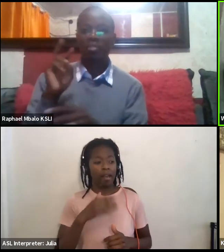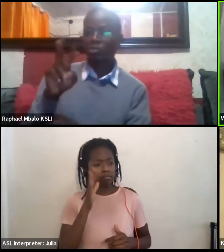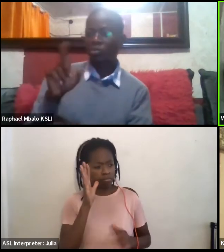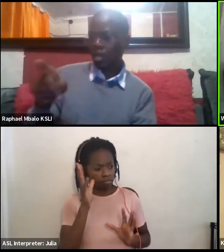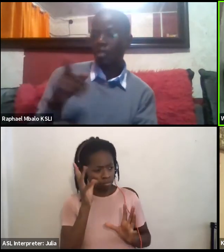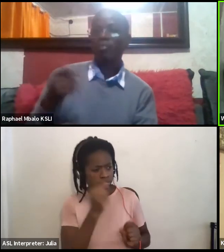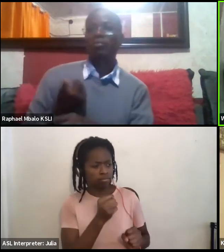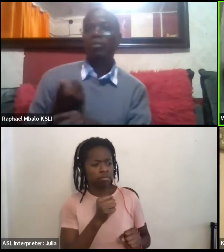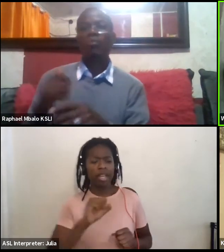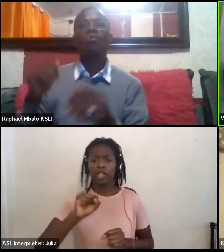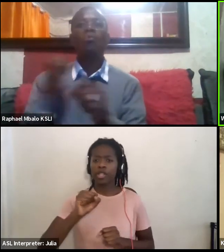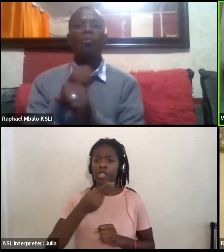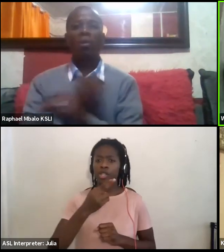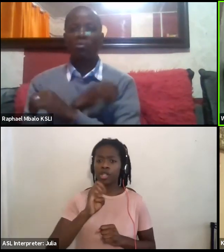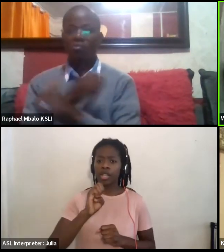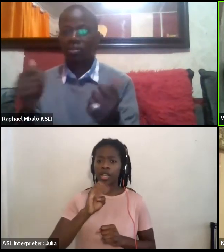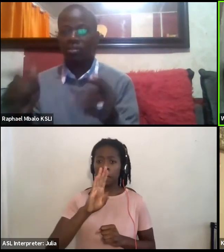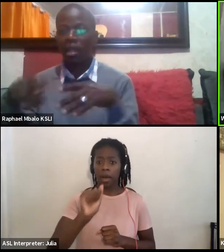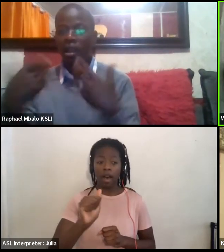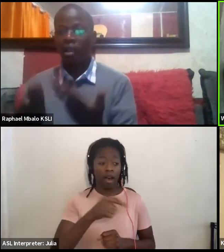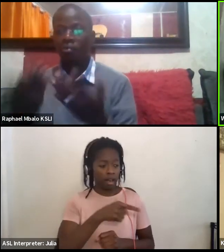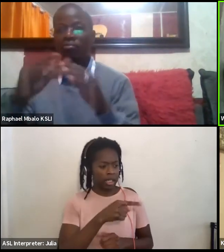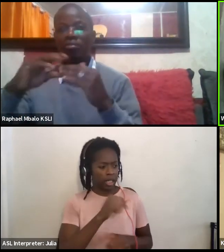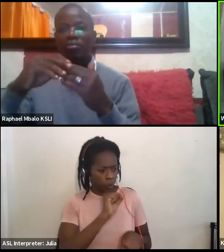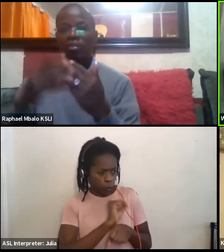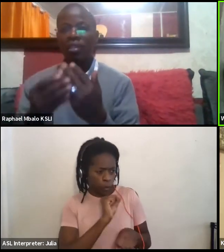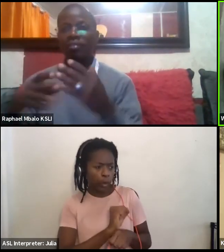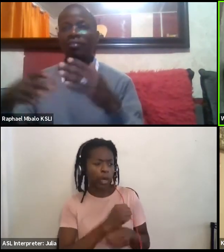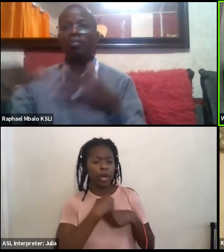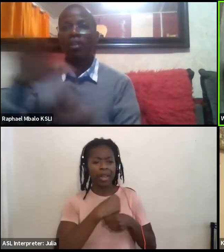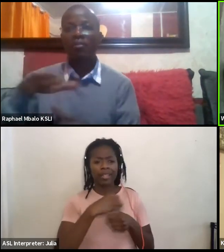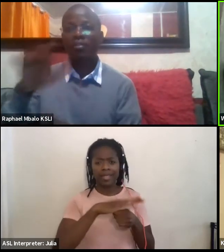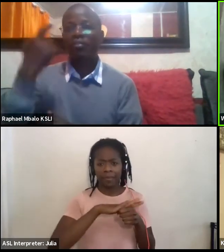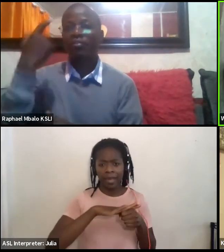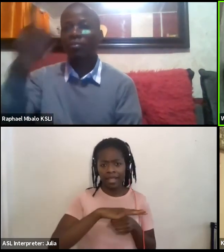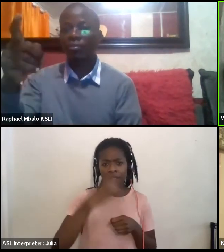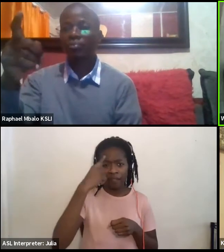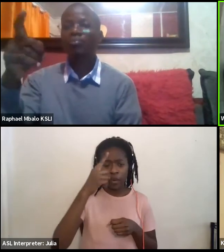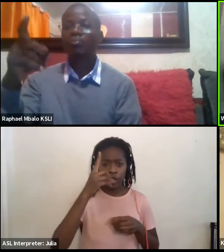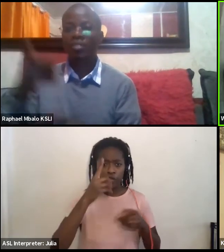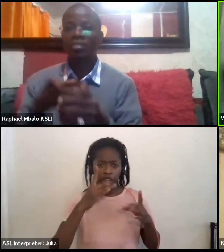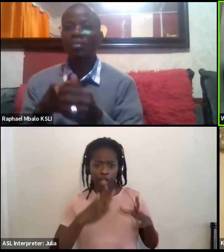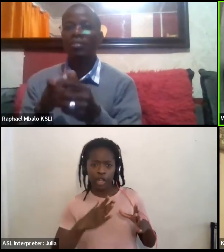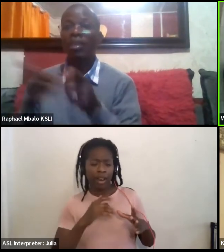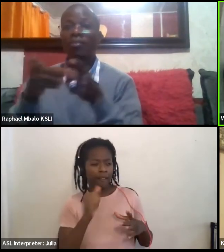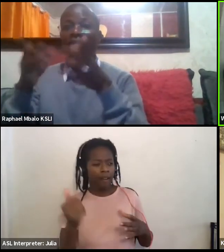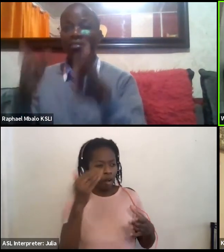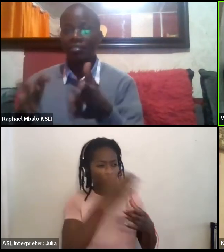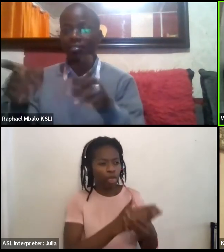how she would also create space for the director and not interfere. She would make sure